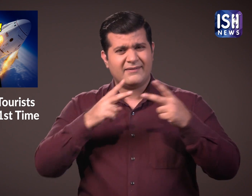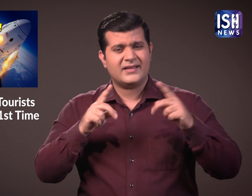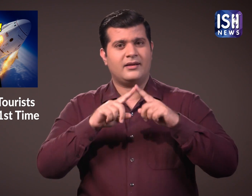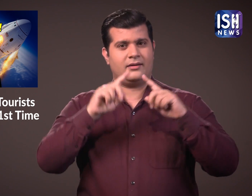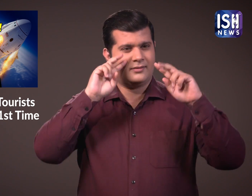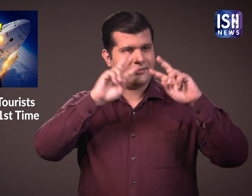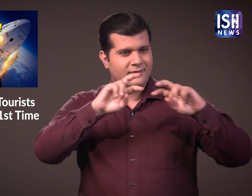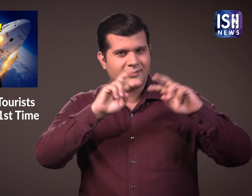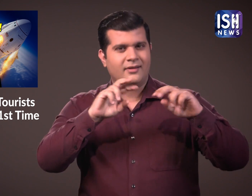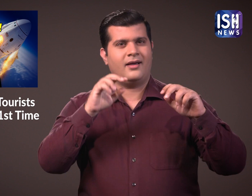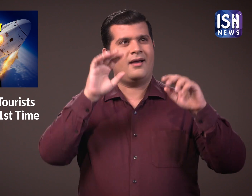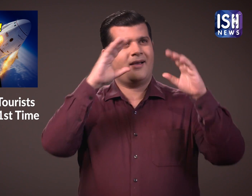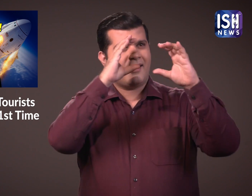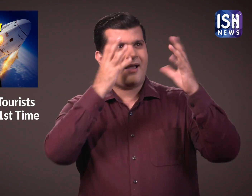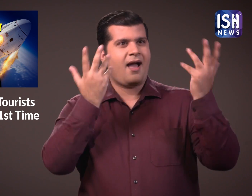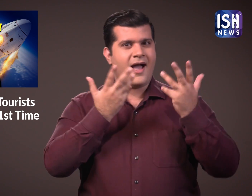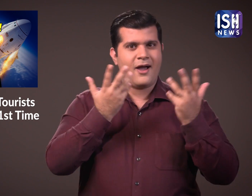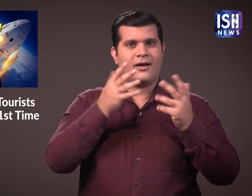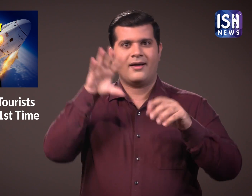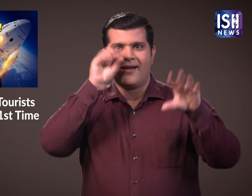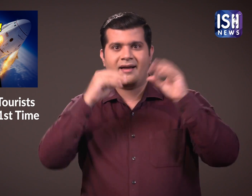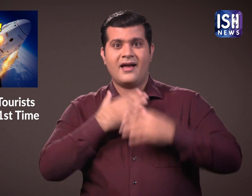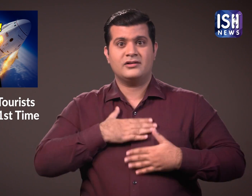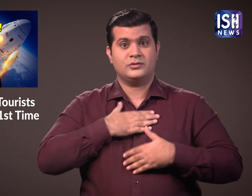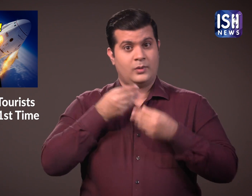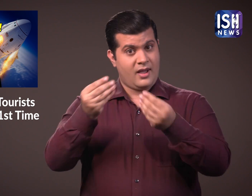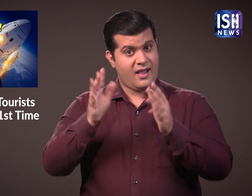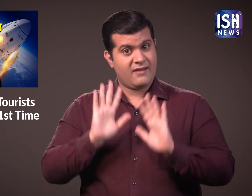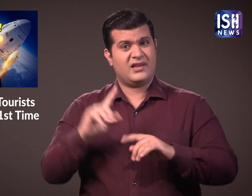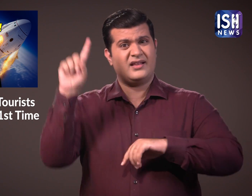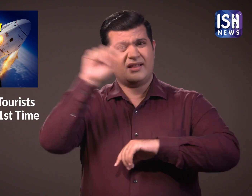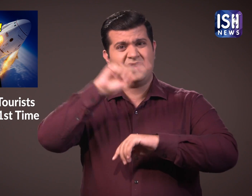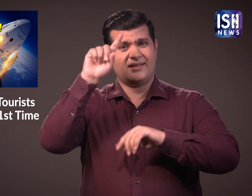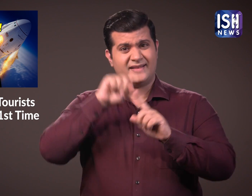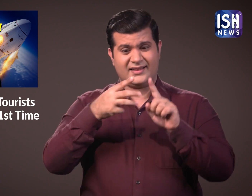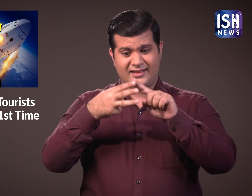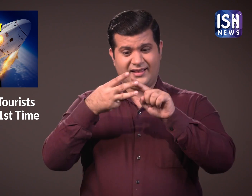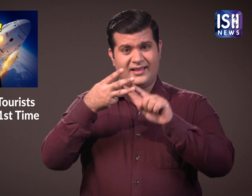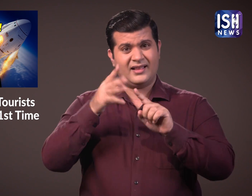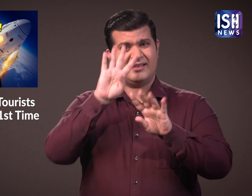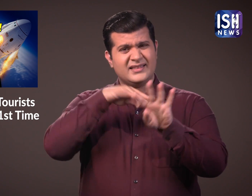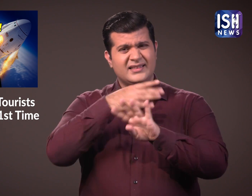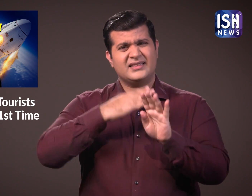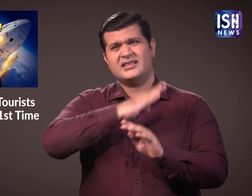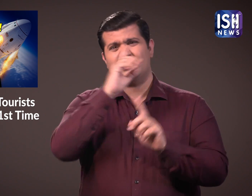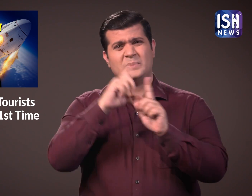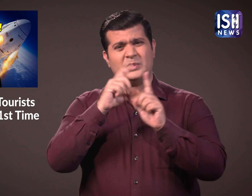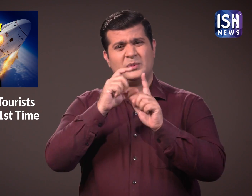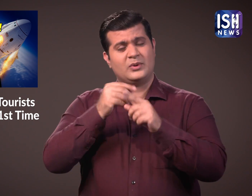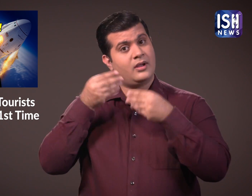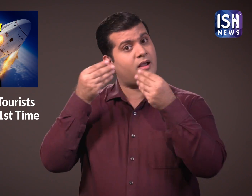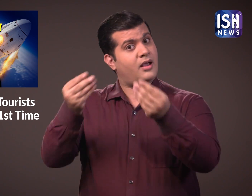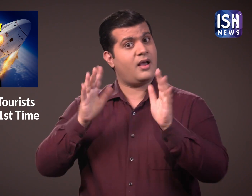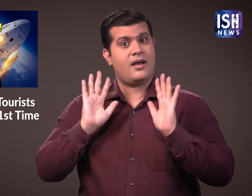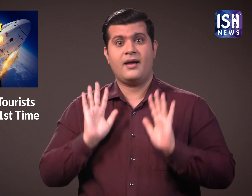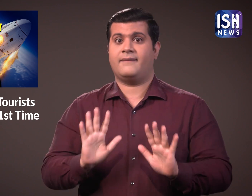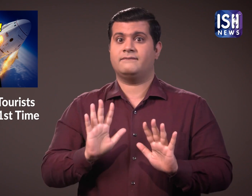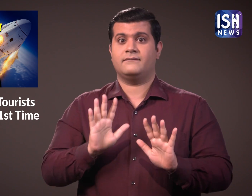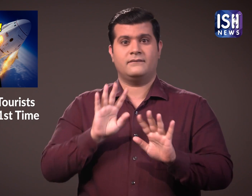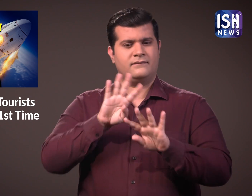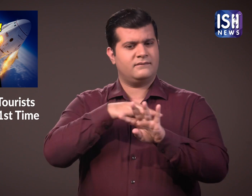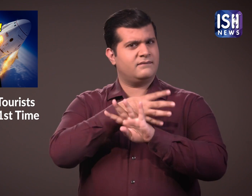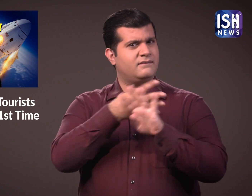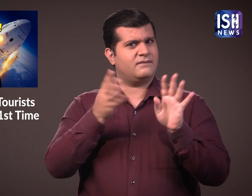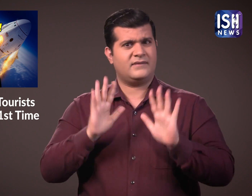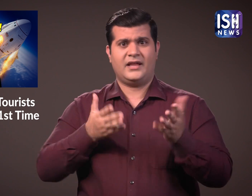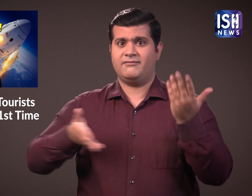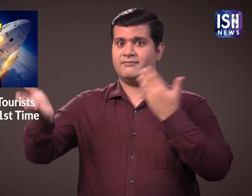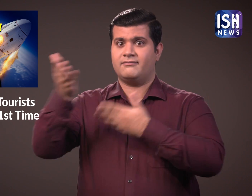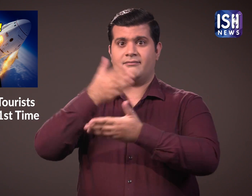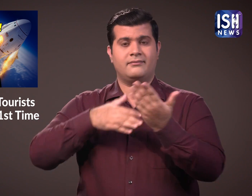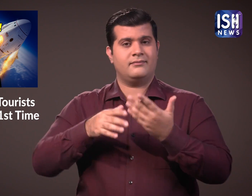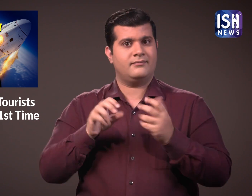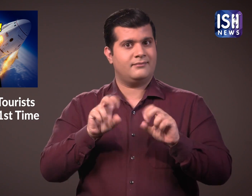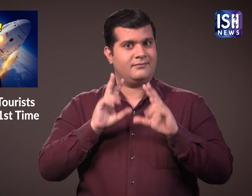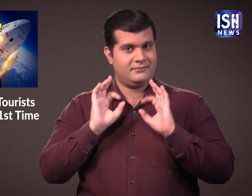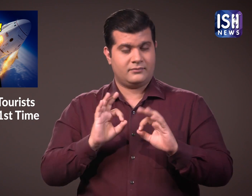It includes astronomy research, time for pleasure, etc. Isn't that wonderful!